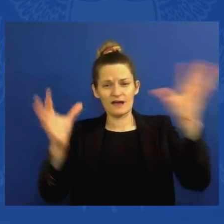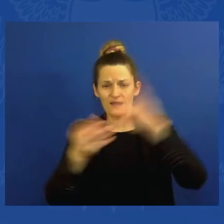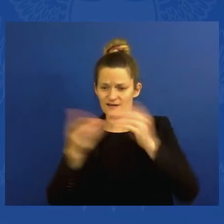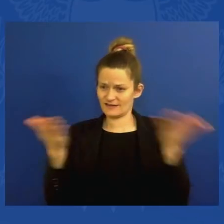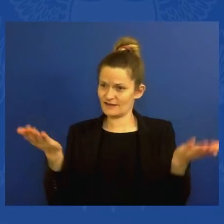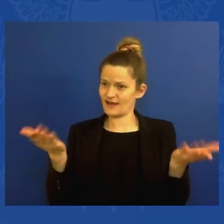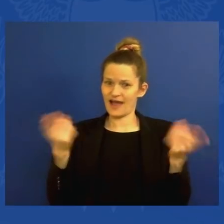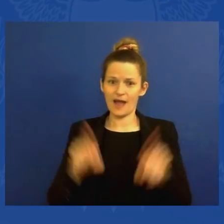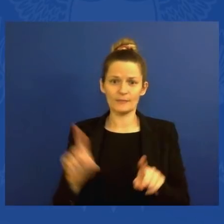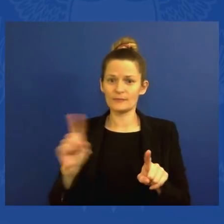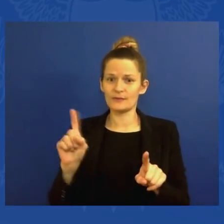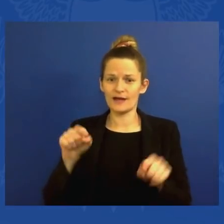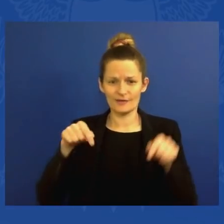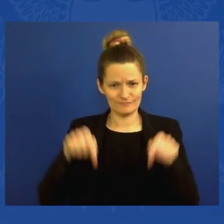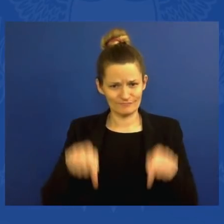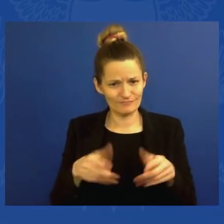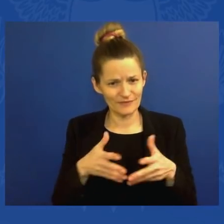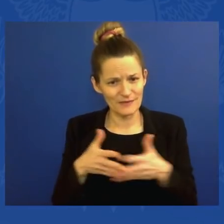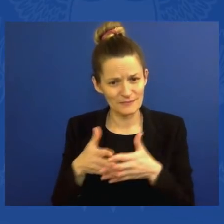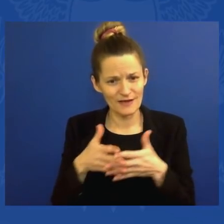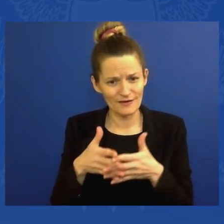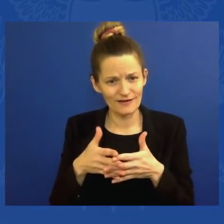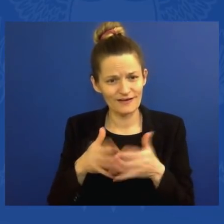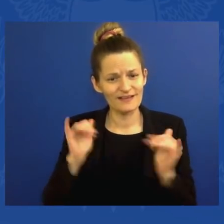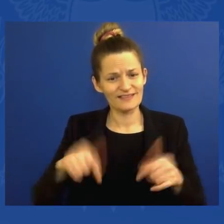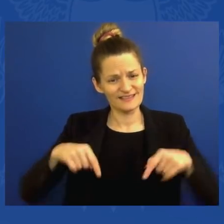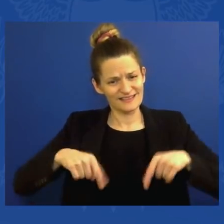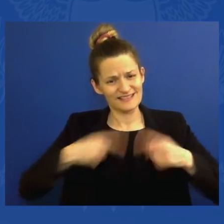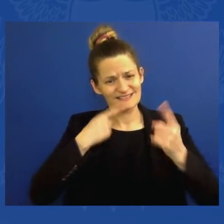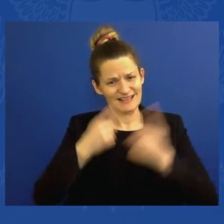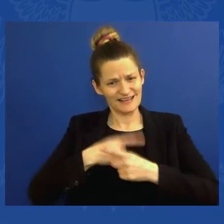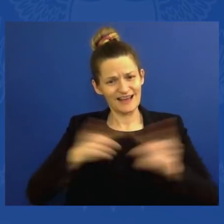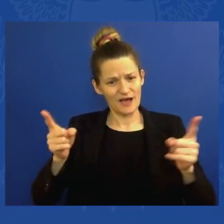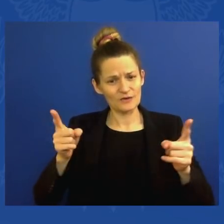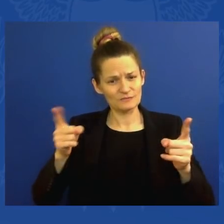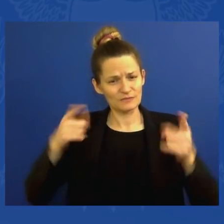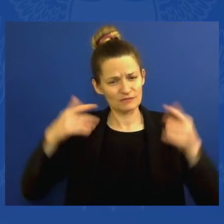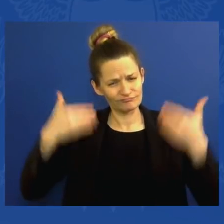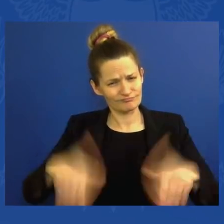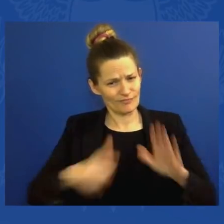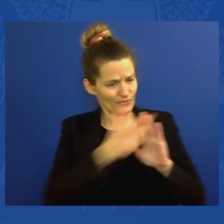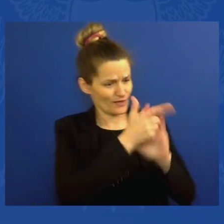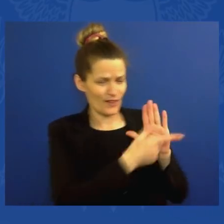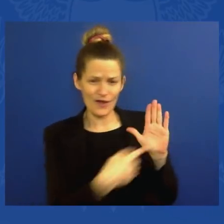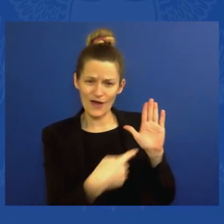that this groundbreaking legislation is already helping support American jobs